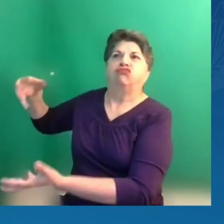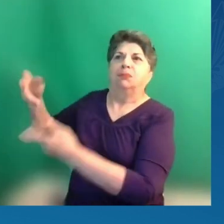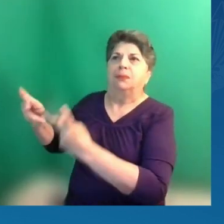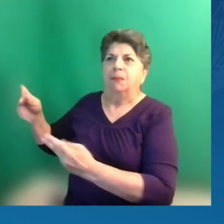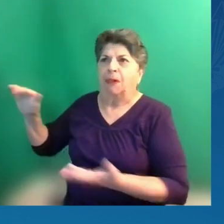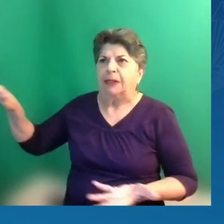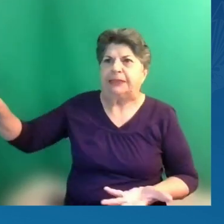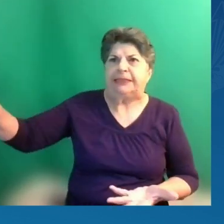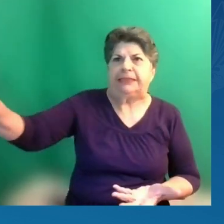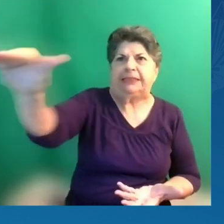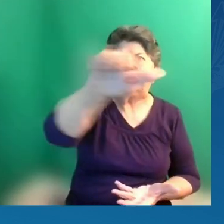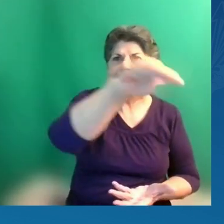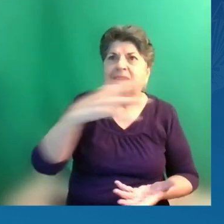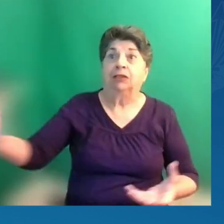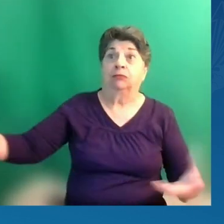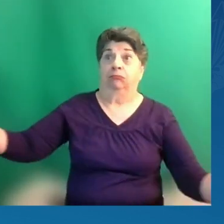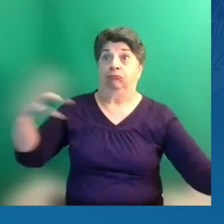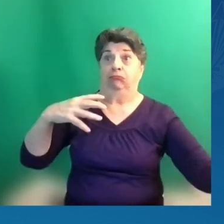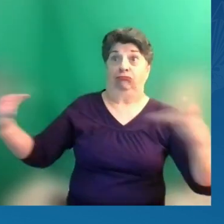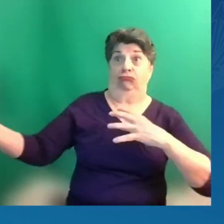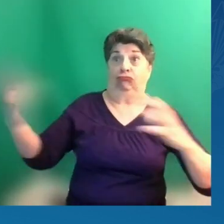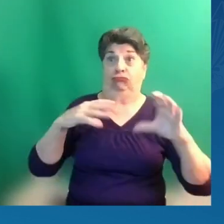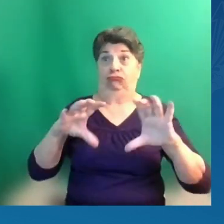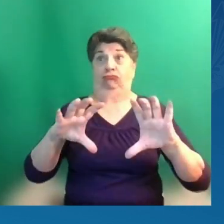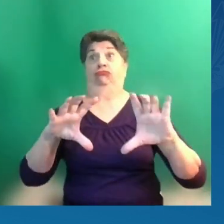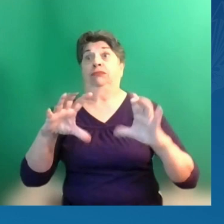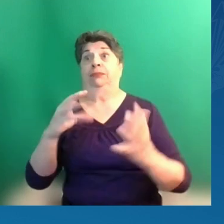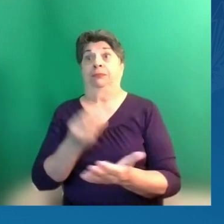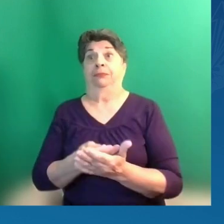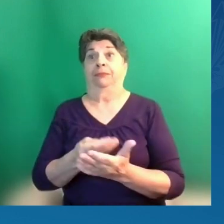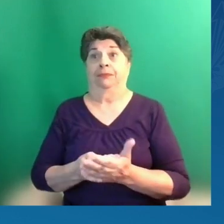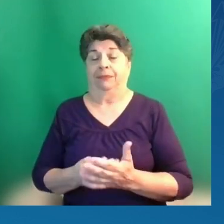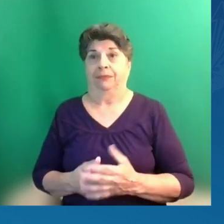the result of water insecurity is economically crippling